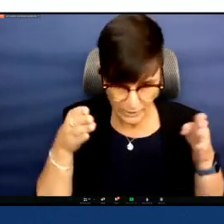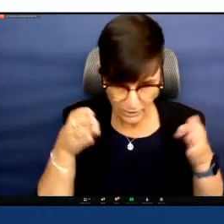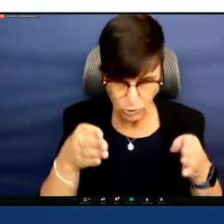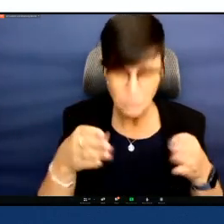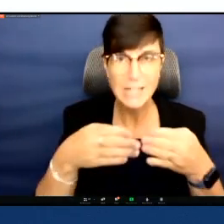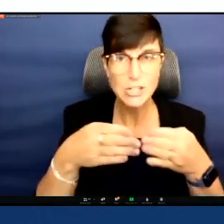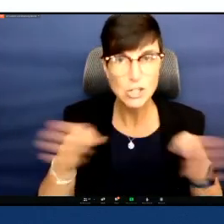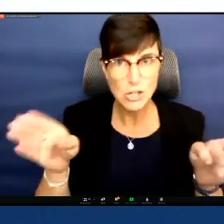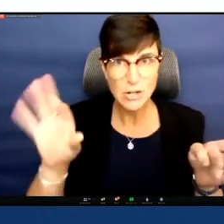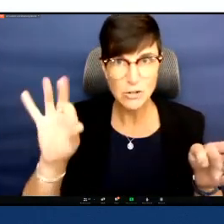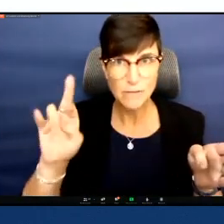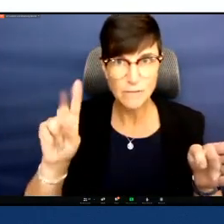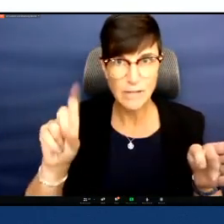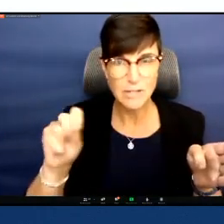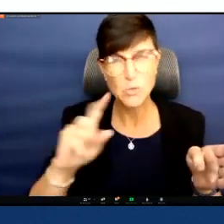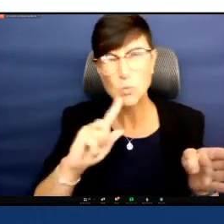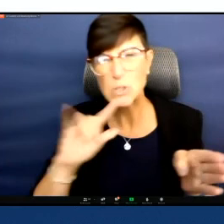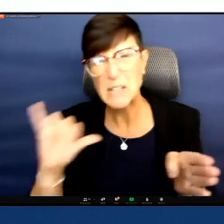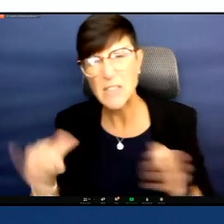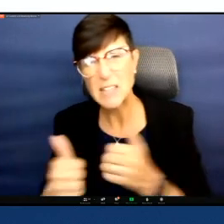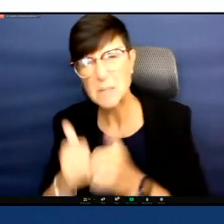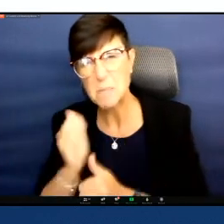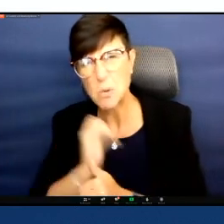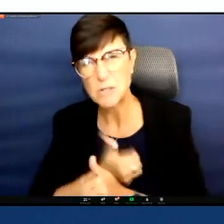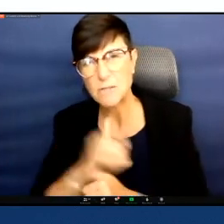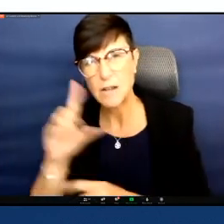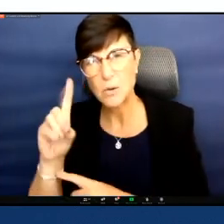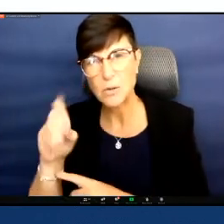operating departments, and that's where local discretionary resources are budgeted.